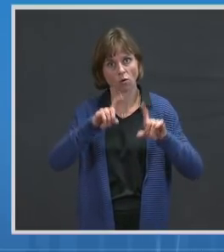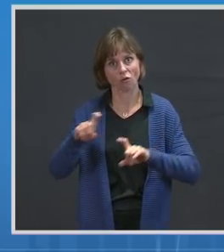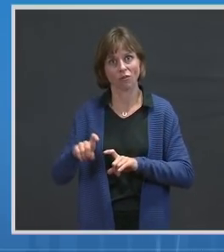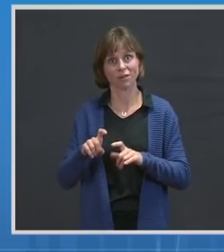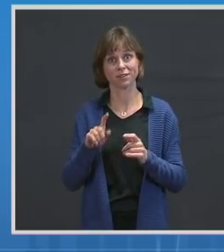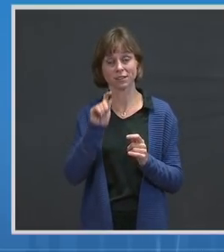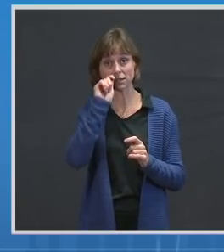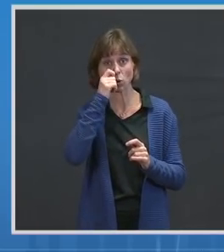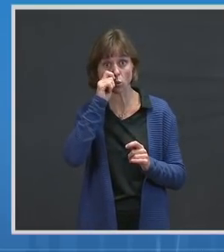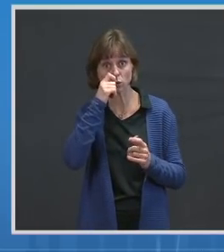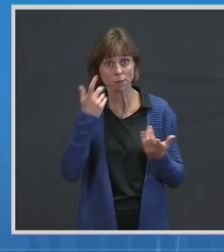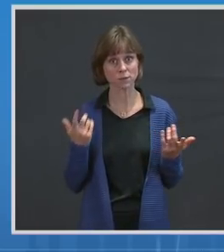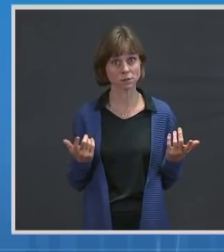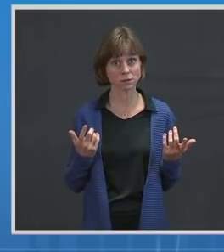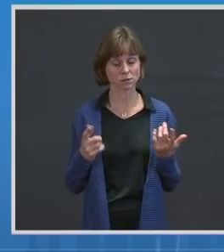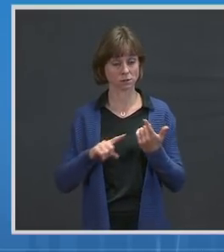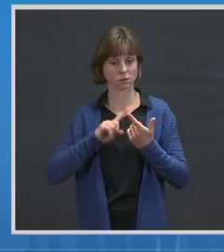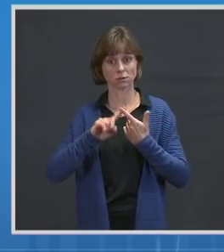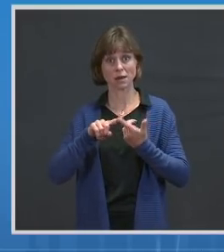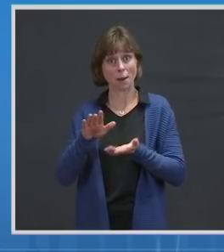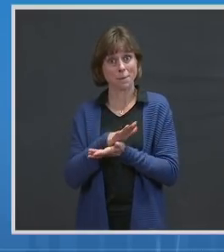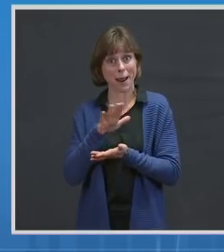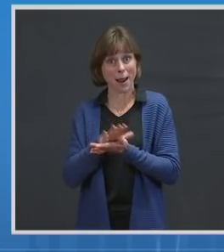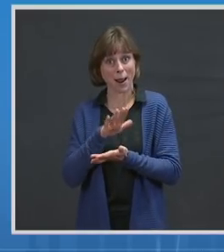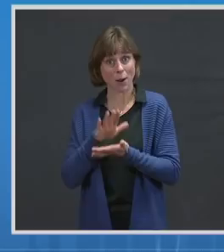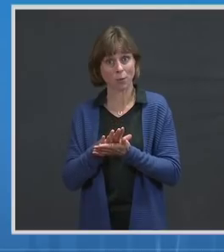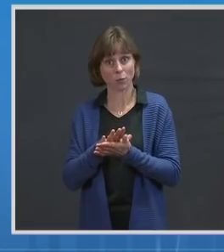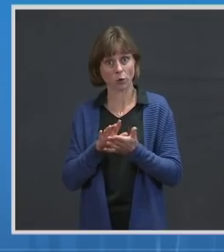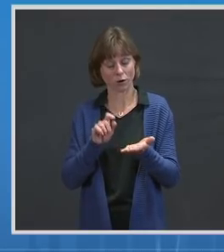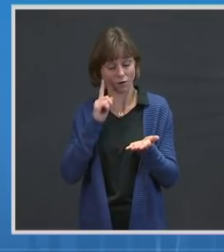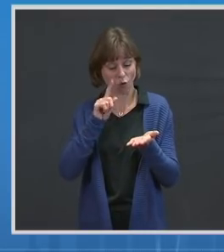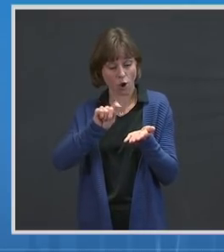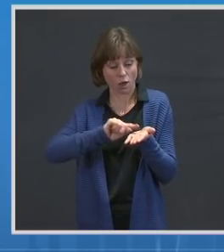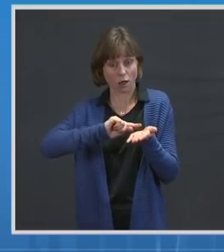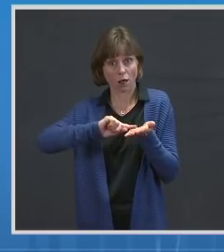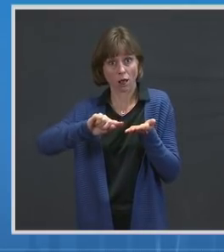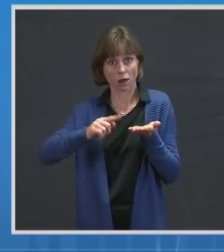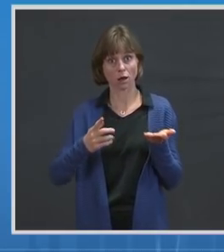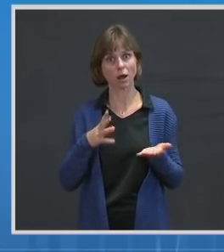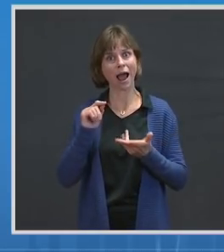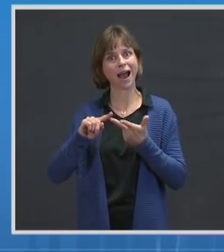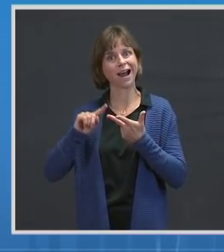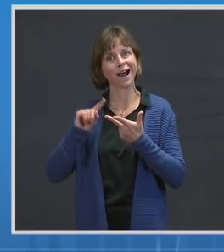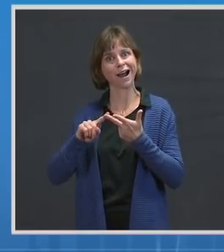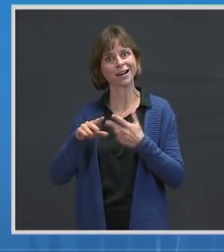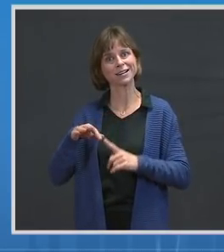tips; the specialized paper used in antigen tests; and the specialized molded plastics needed to house